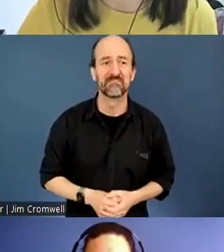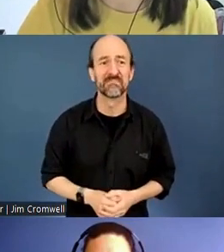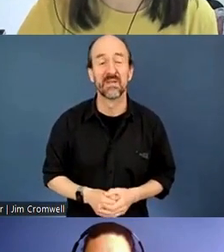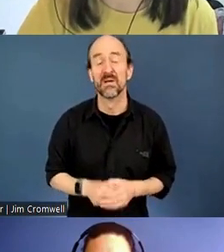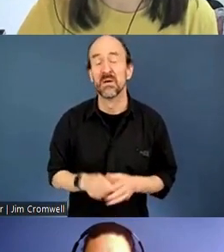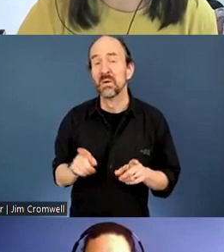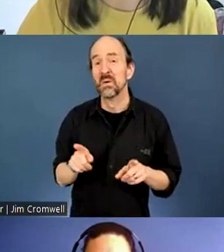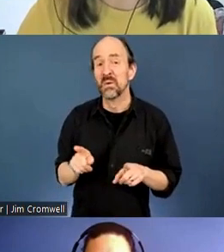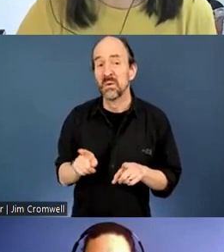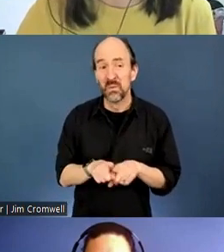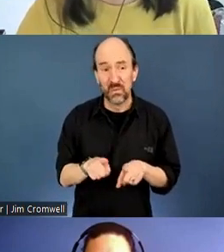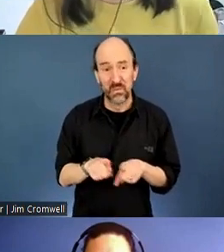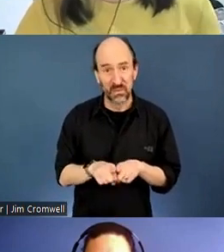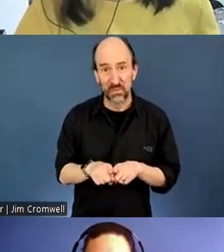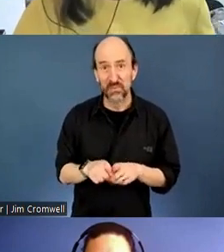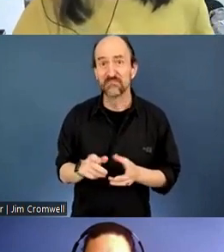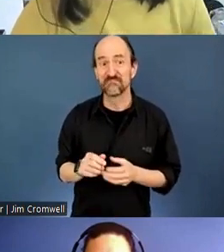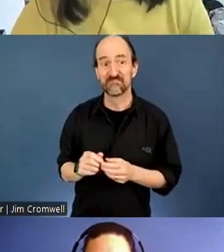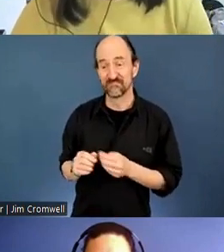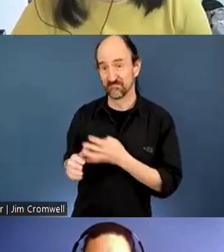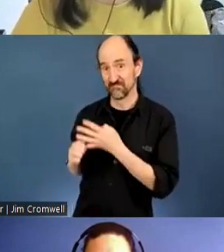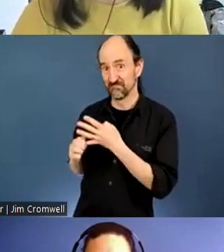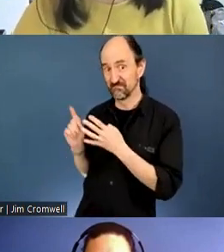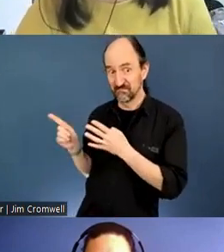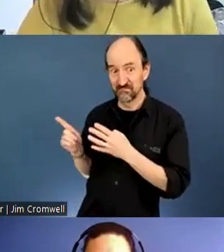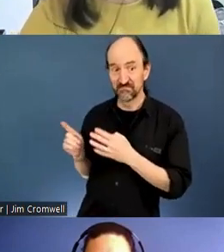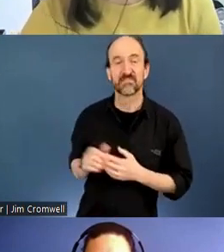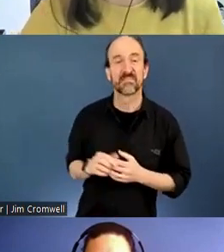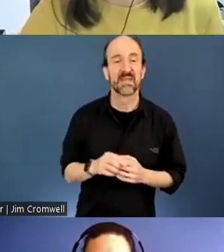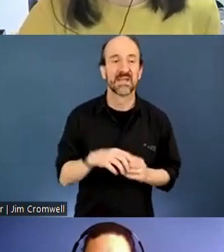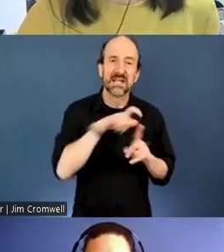related, community led monitoring evaluation can be so